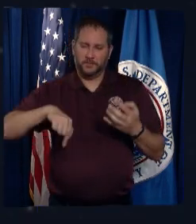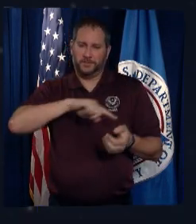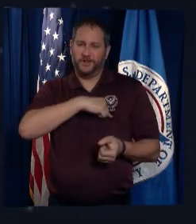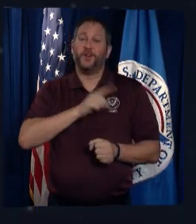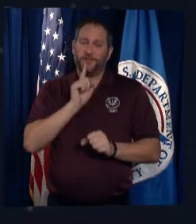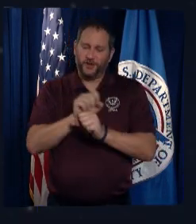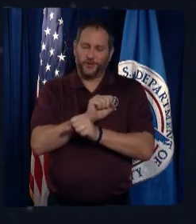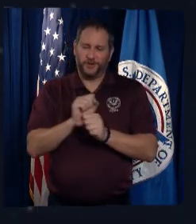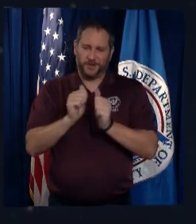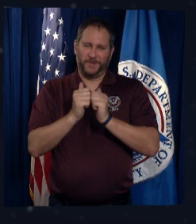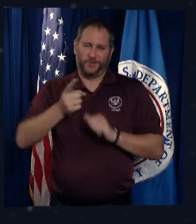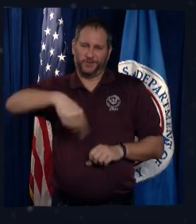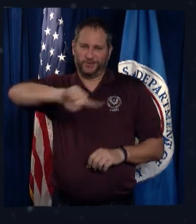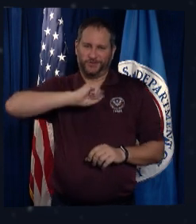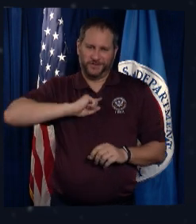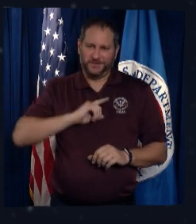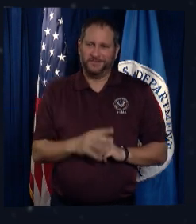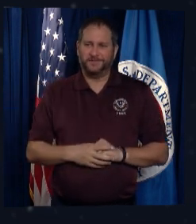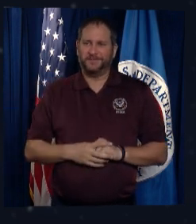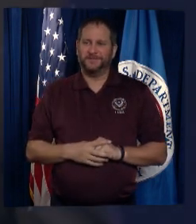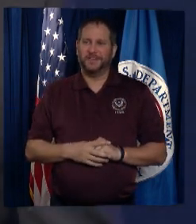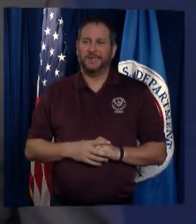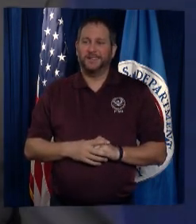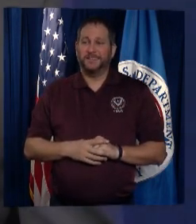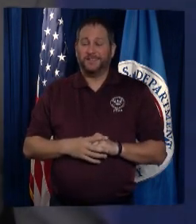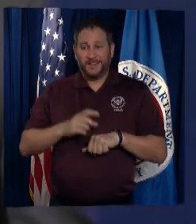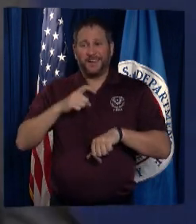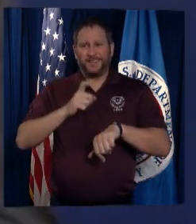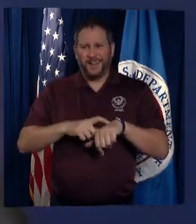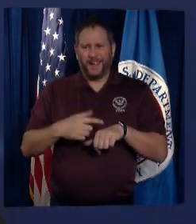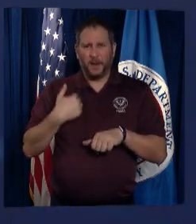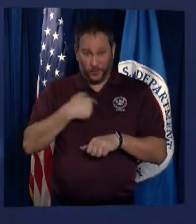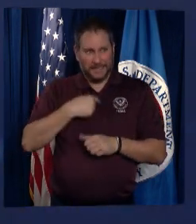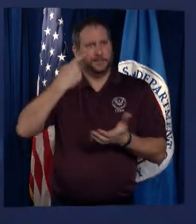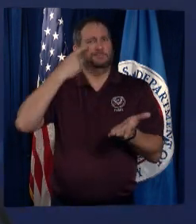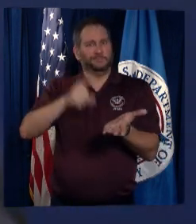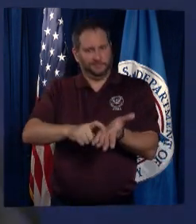competition in a polycentric world, instead of glossing over this reality